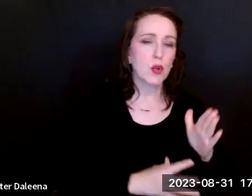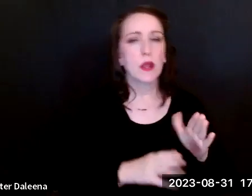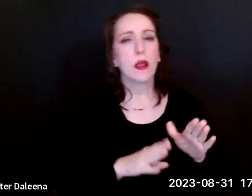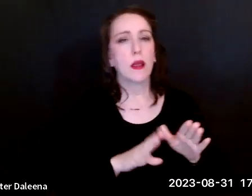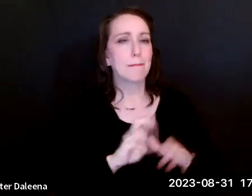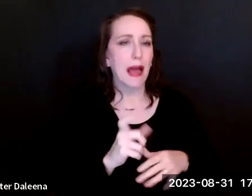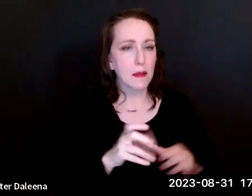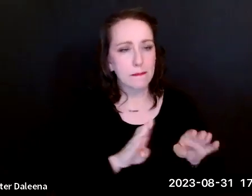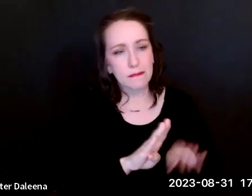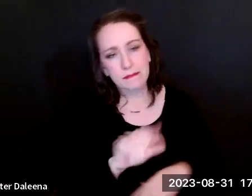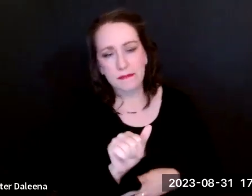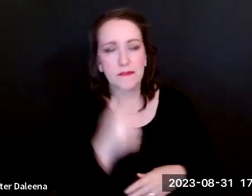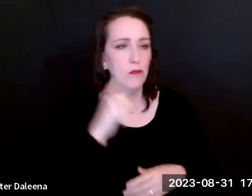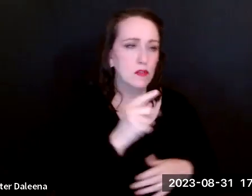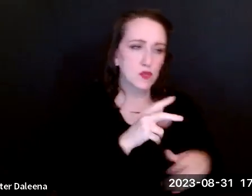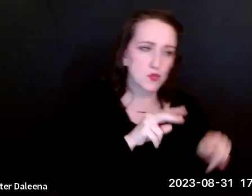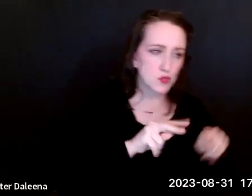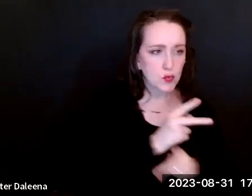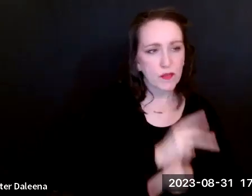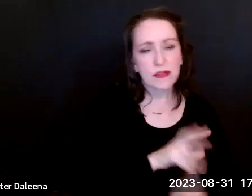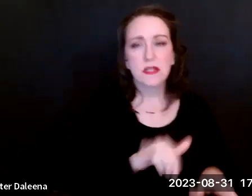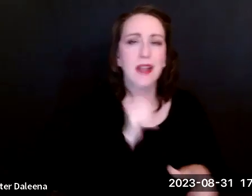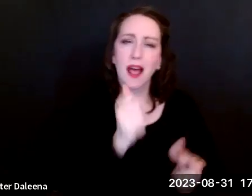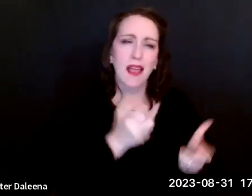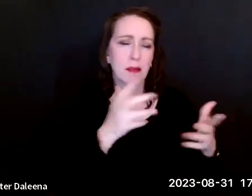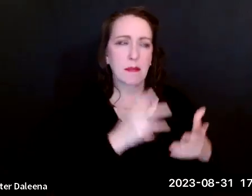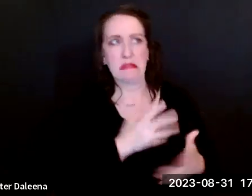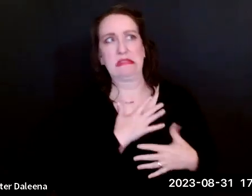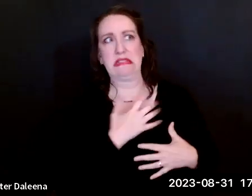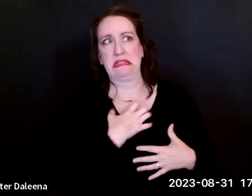under supervision or something you know what not too many people squawk about it and say I want a